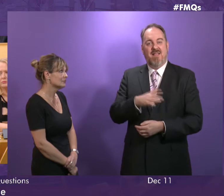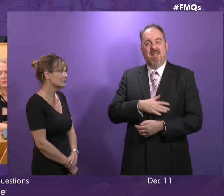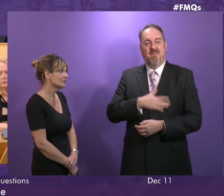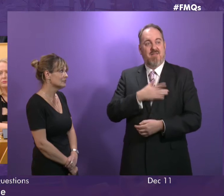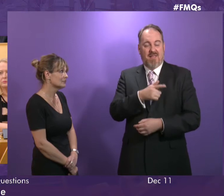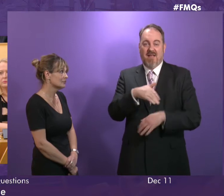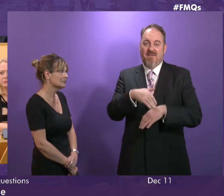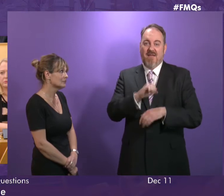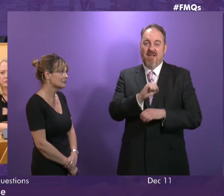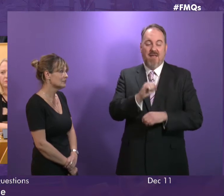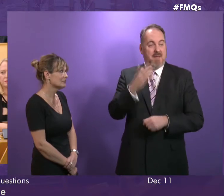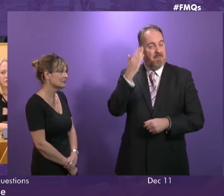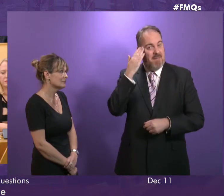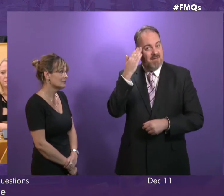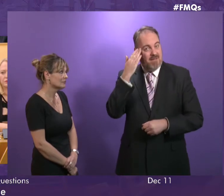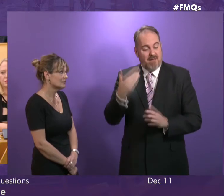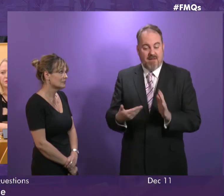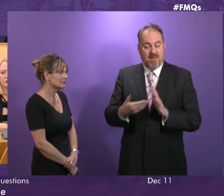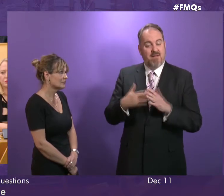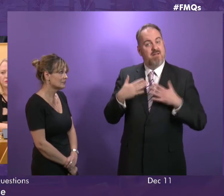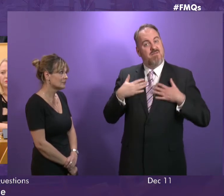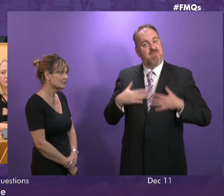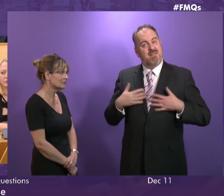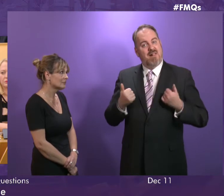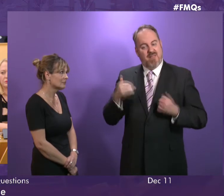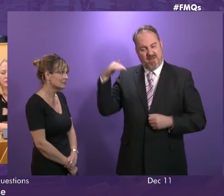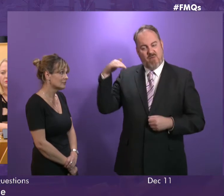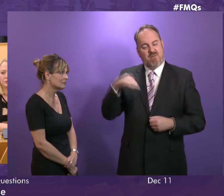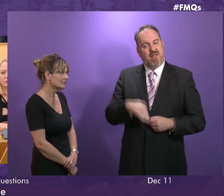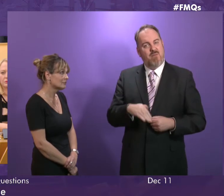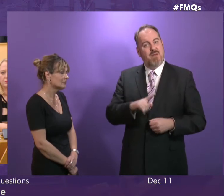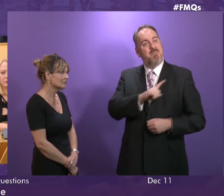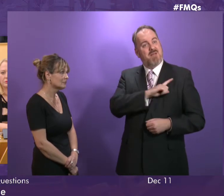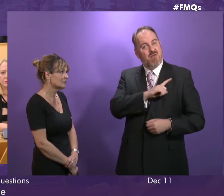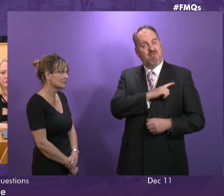mental and physical health among our elderly population. Given that there is still a huge